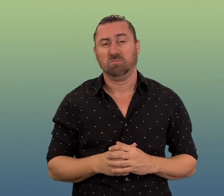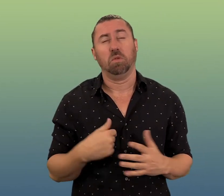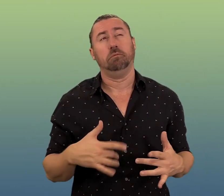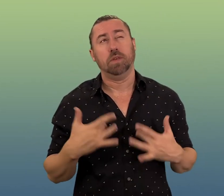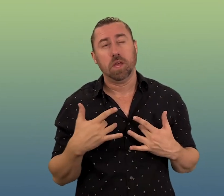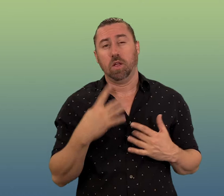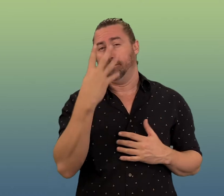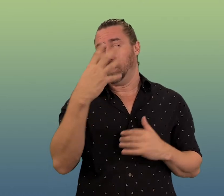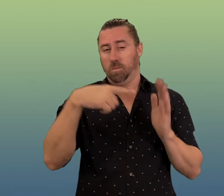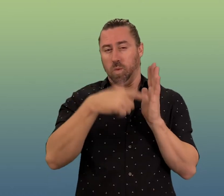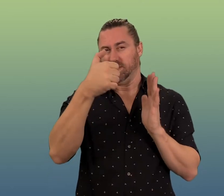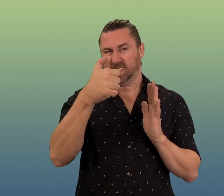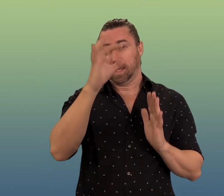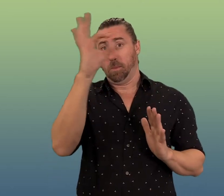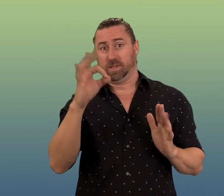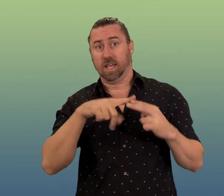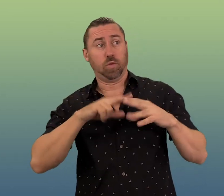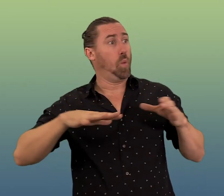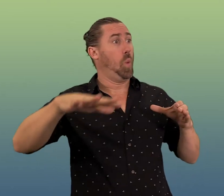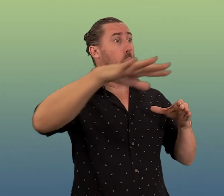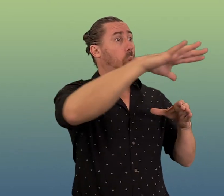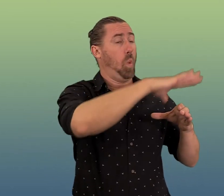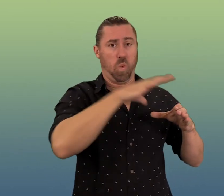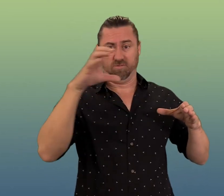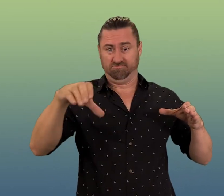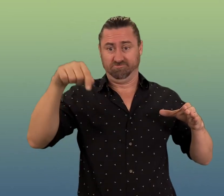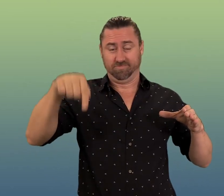estimated at 4.6% of the total population,